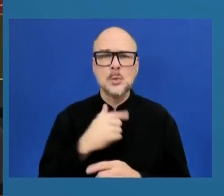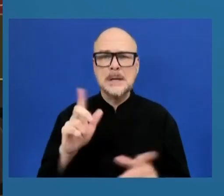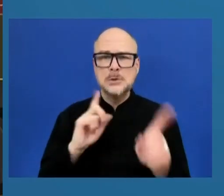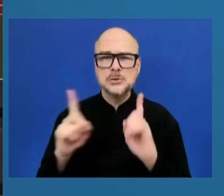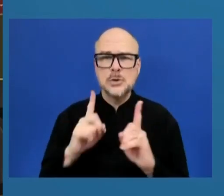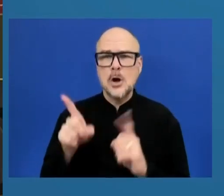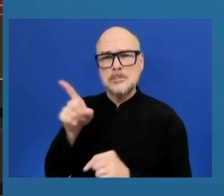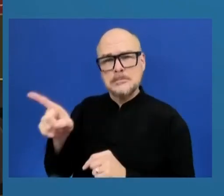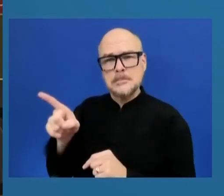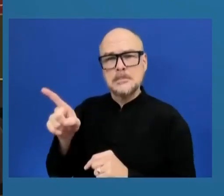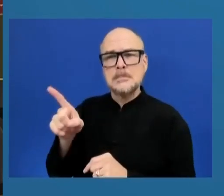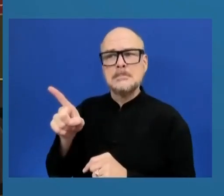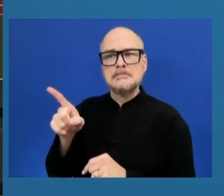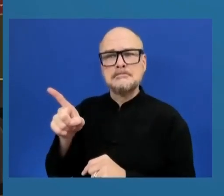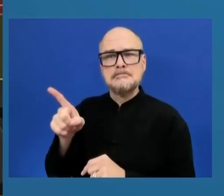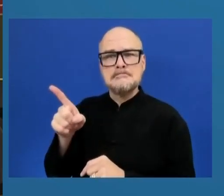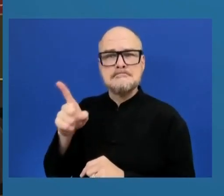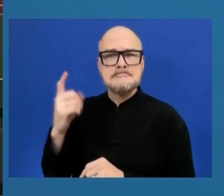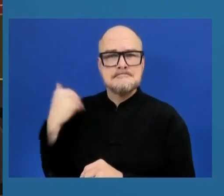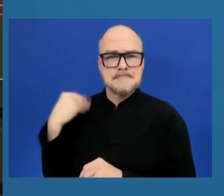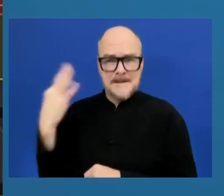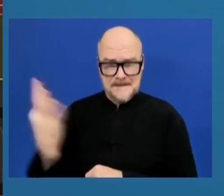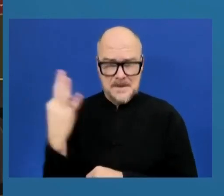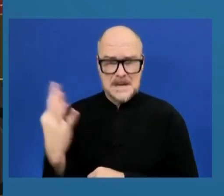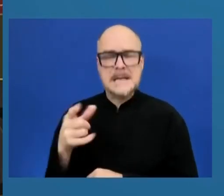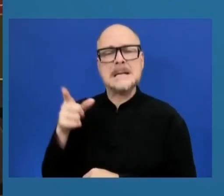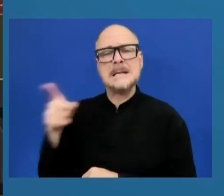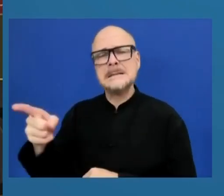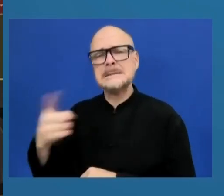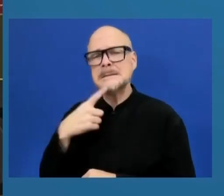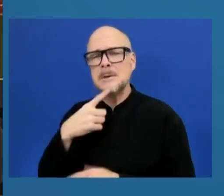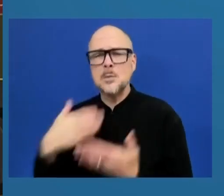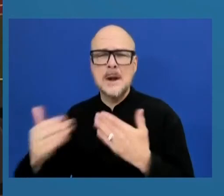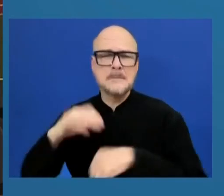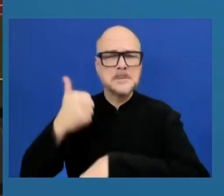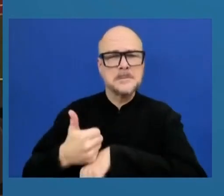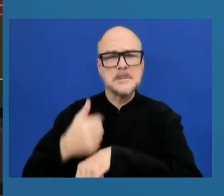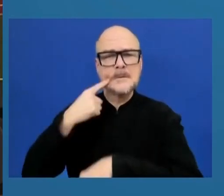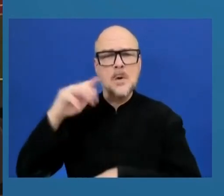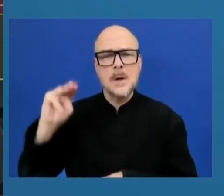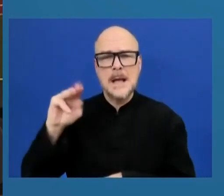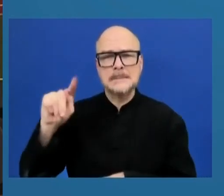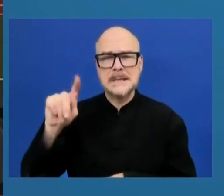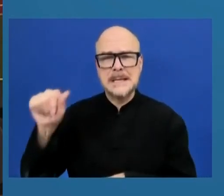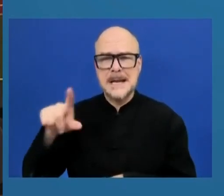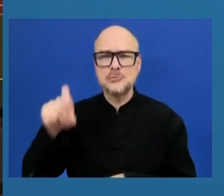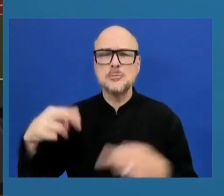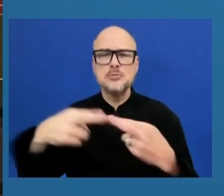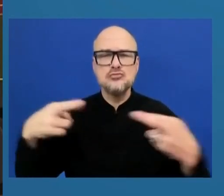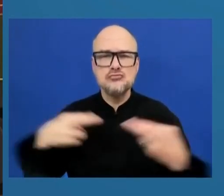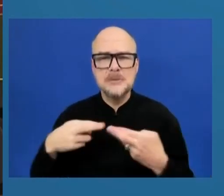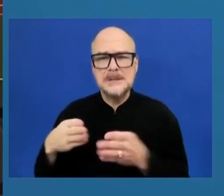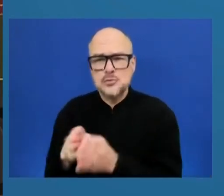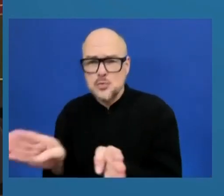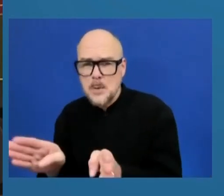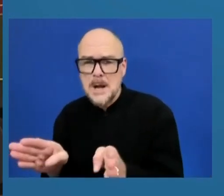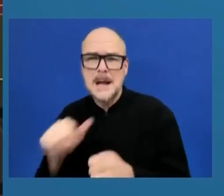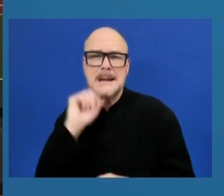whatever tax fee is in place for the MTA should be regionwide rather than, uh, just New York City. Is that,